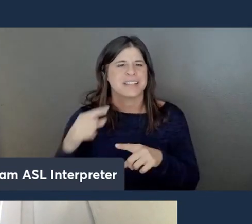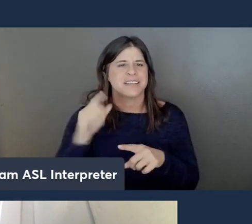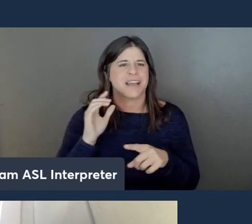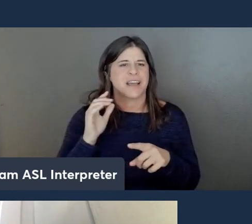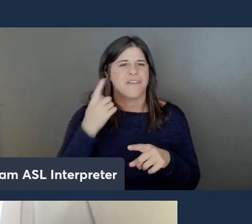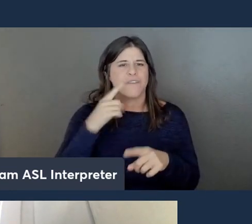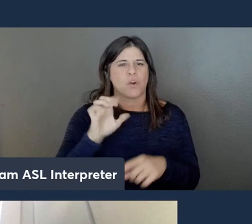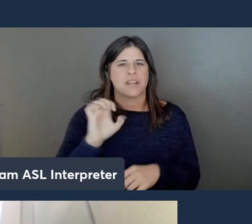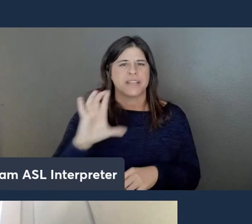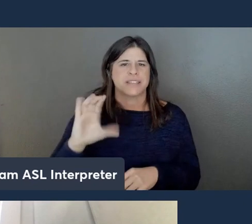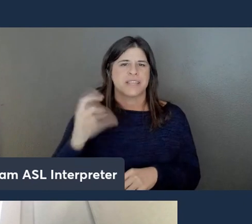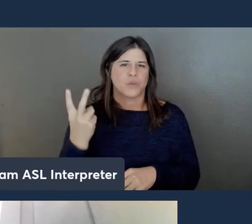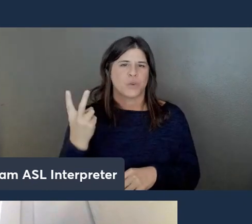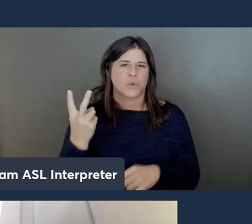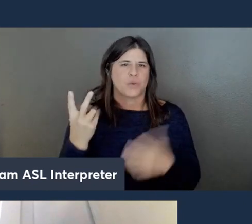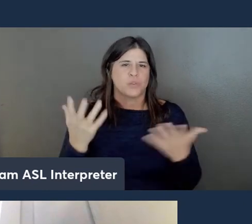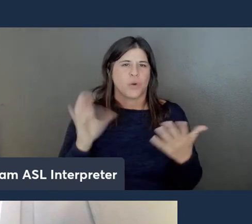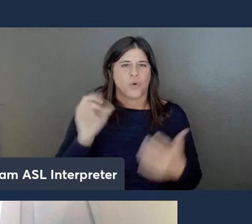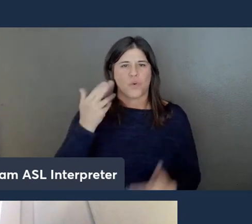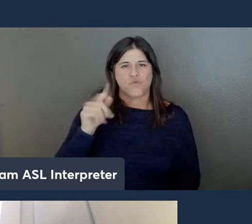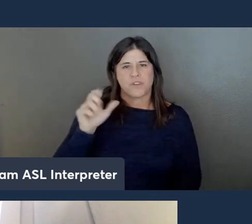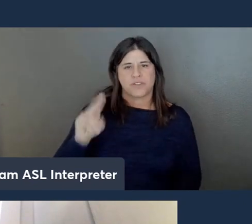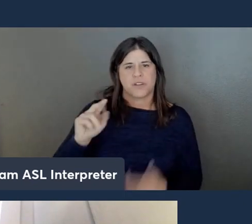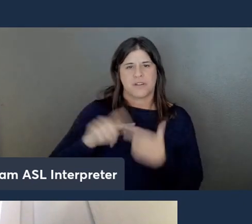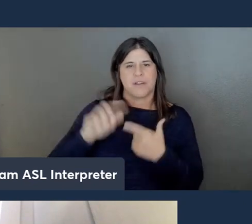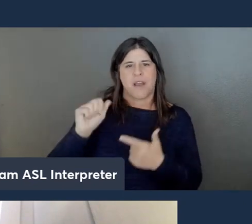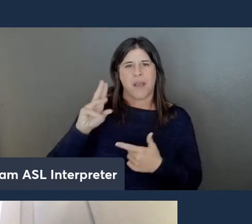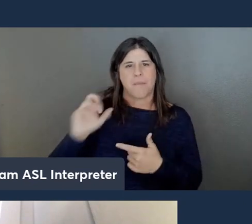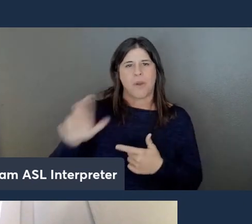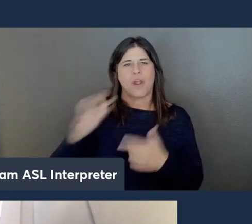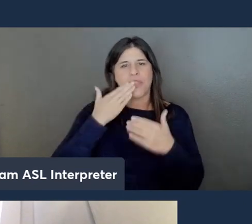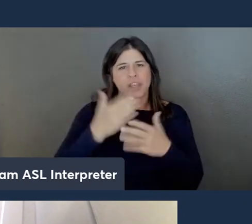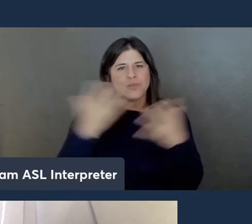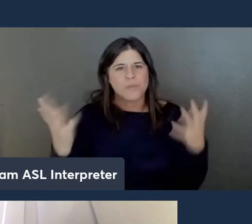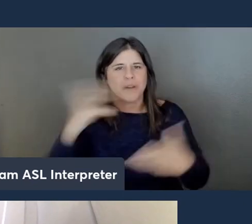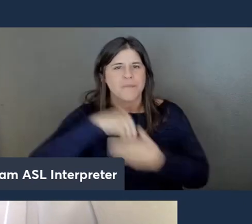So Christian, Amr thank you very much for being part of this.